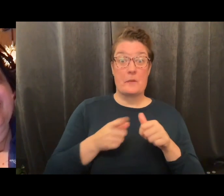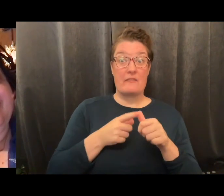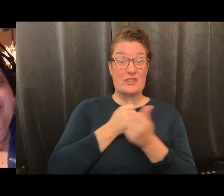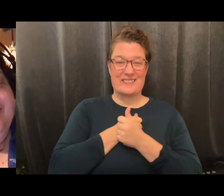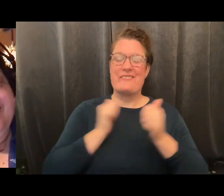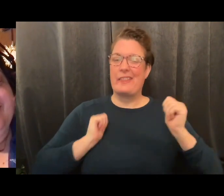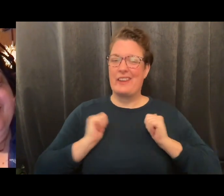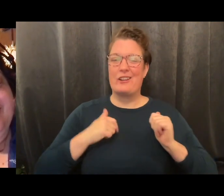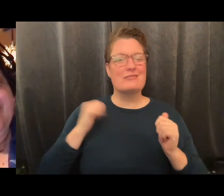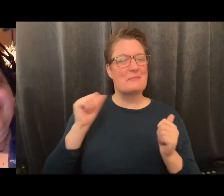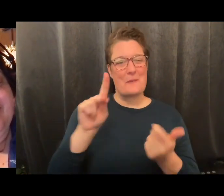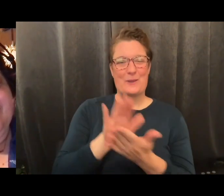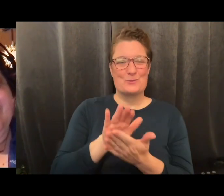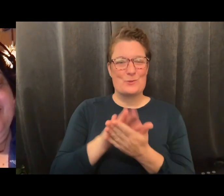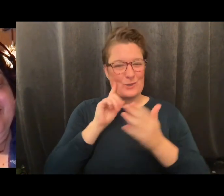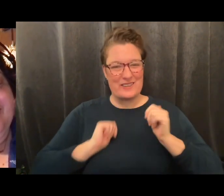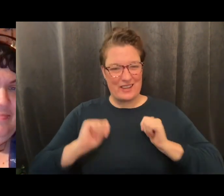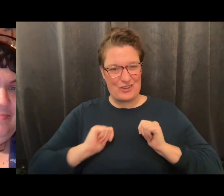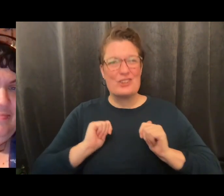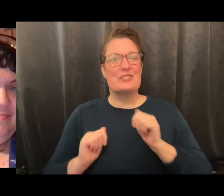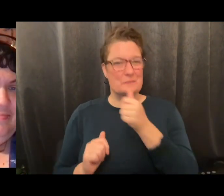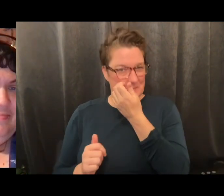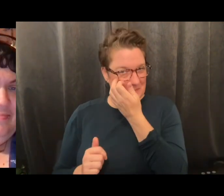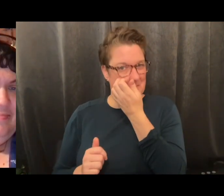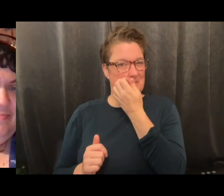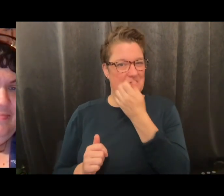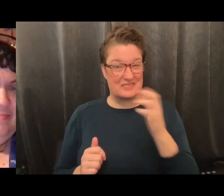Rebekah: it's just, it's really inspiring hearing about the ways